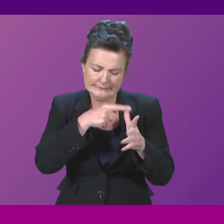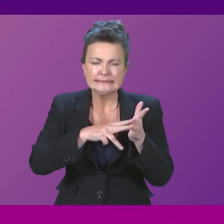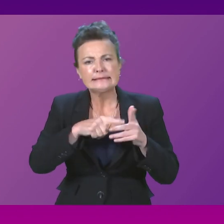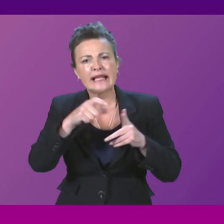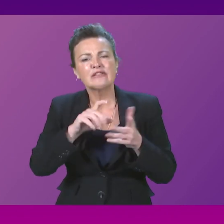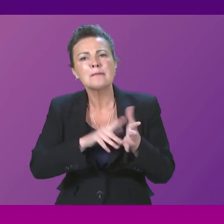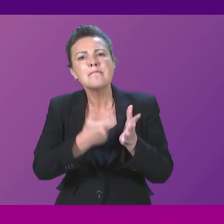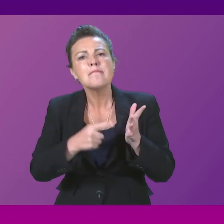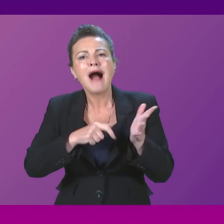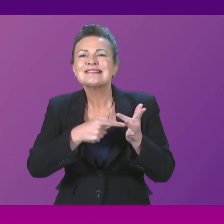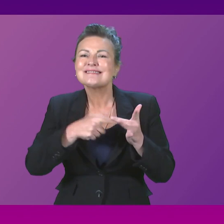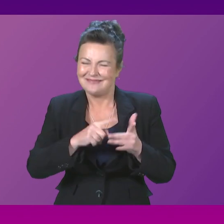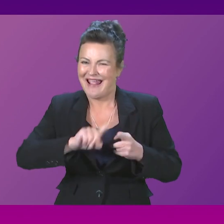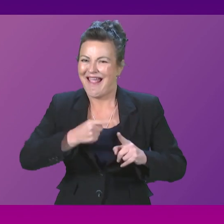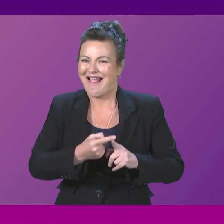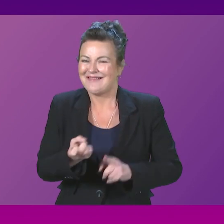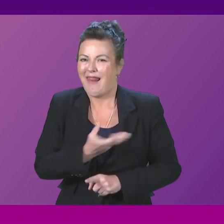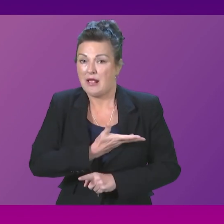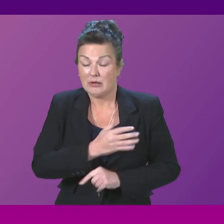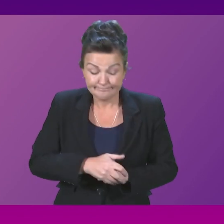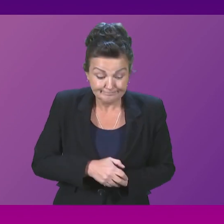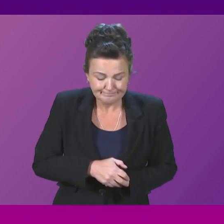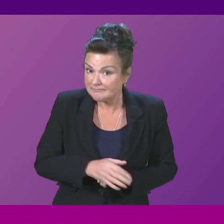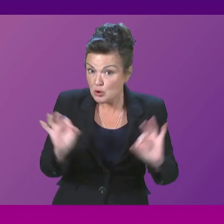“No country has ever been obliged to join the euro”,